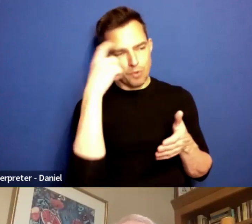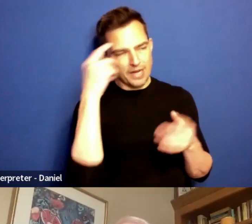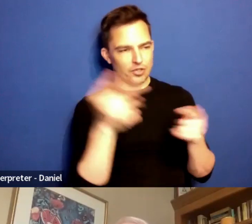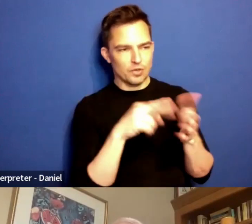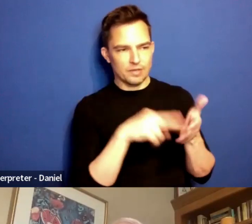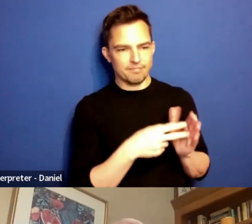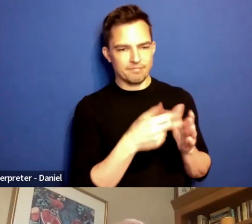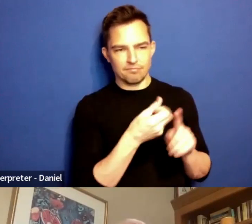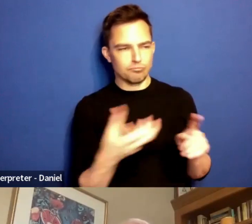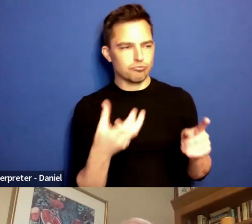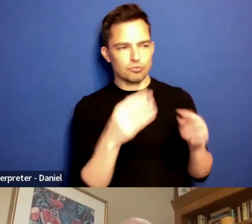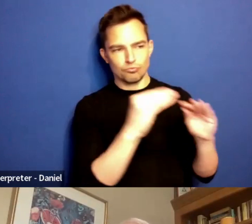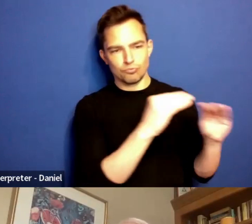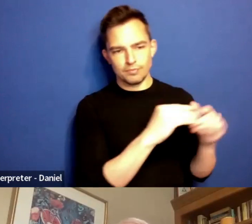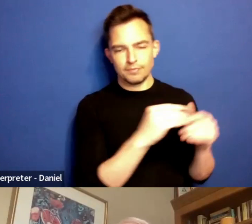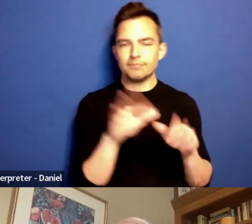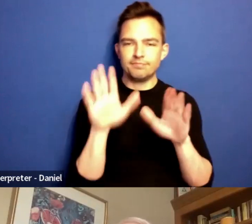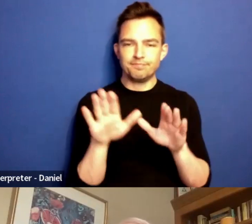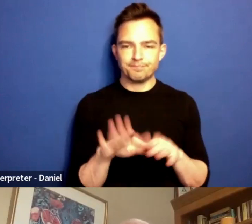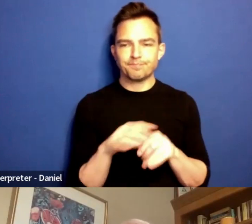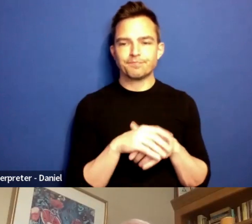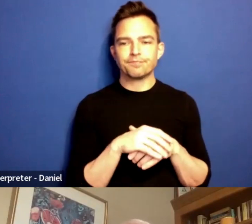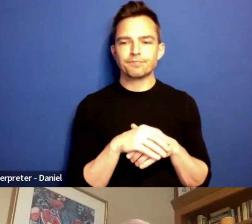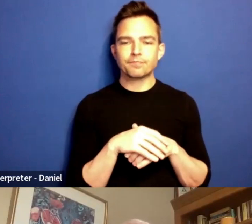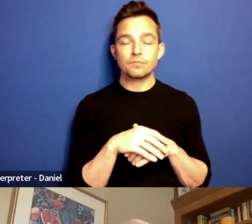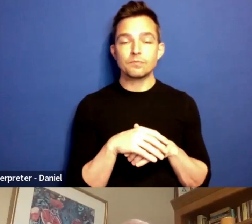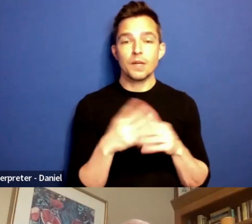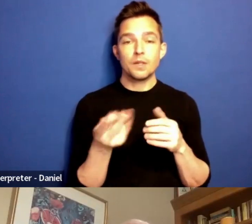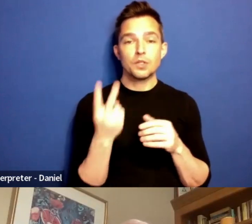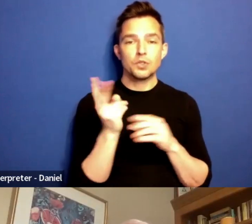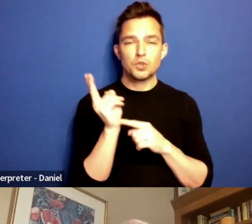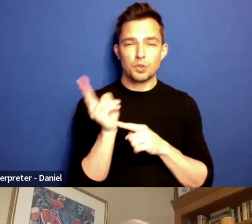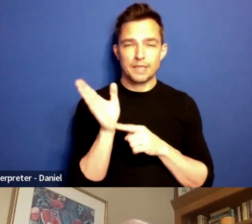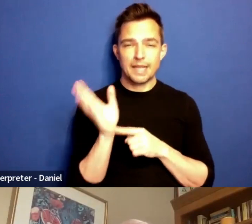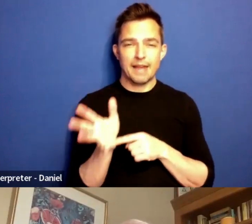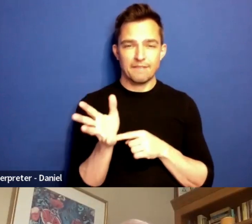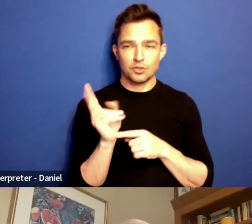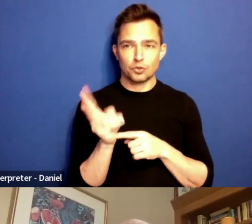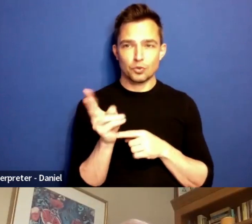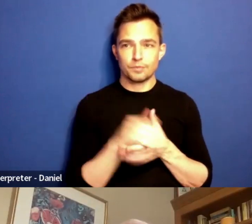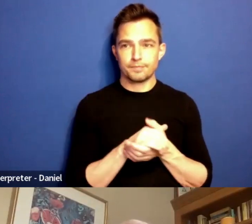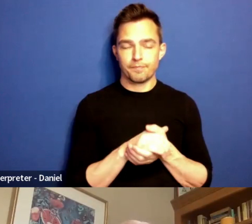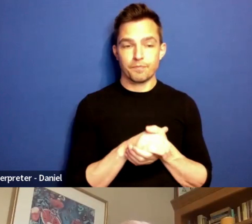Judy Dettmer: Great. And then I just, we have maybe two more minutes left. Early on, someone